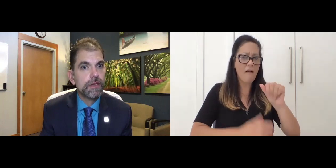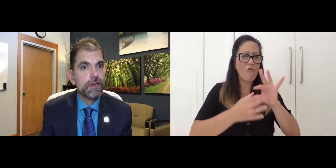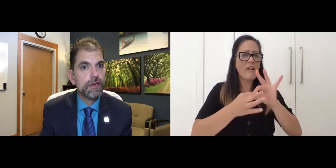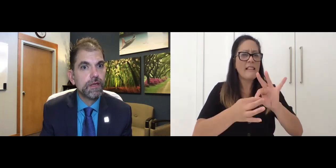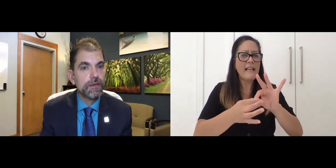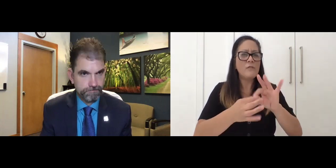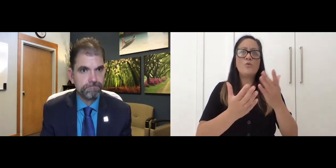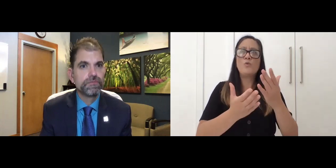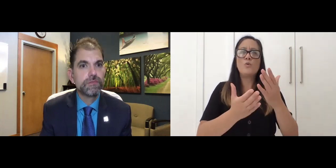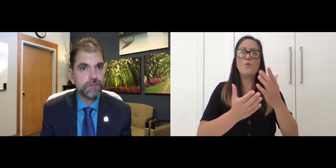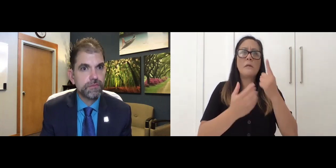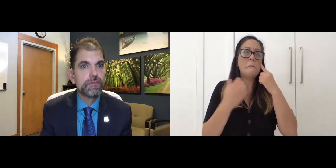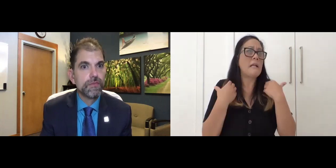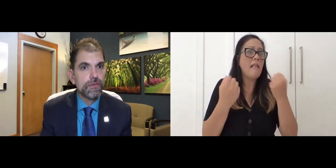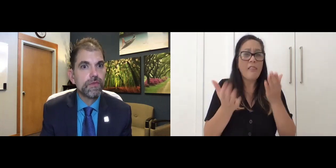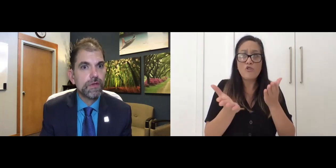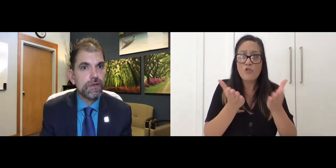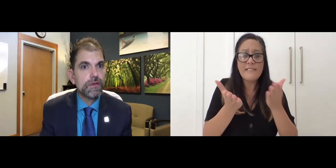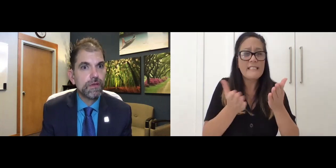there's a little bit of I want to say stigma about